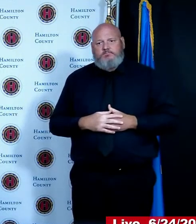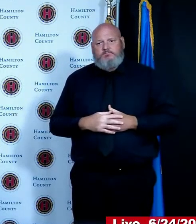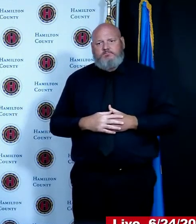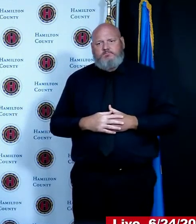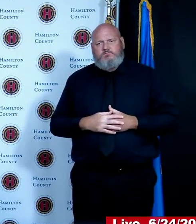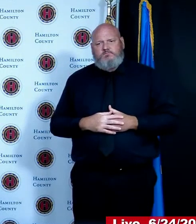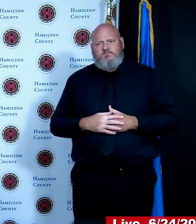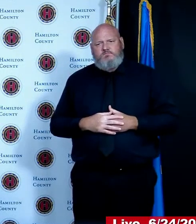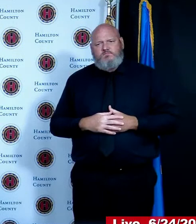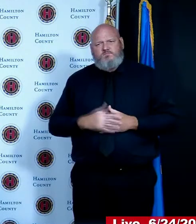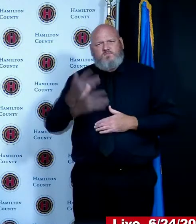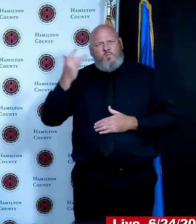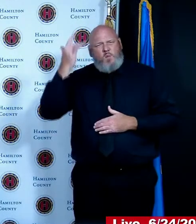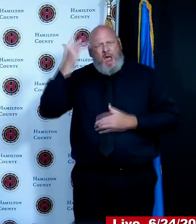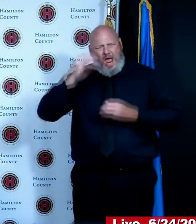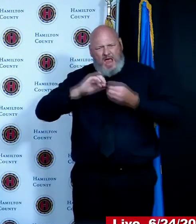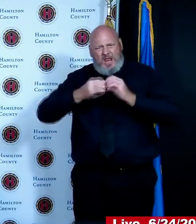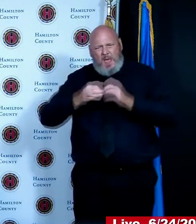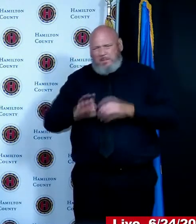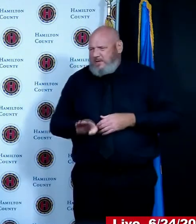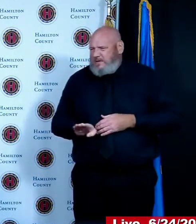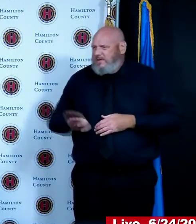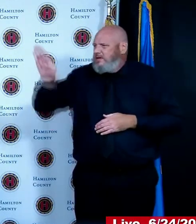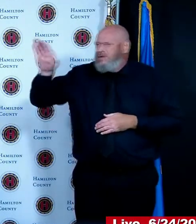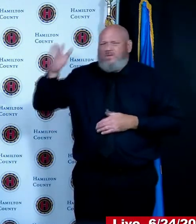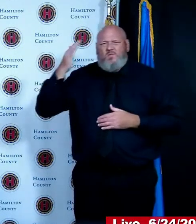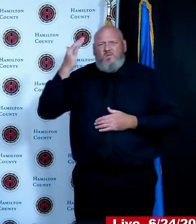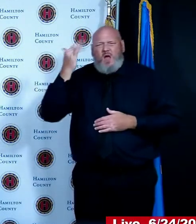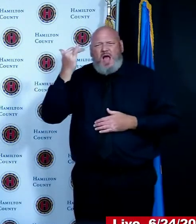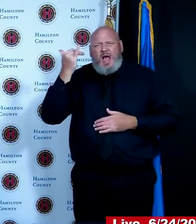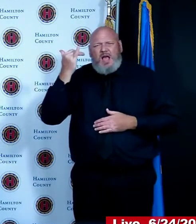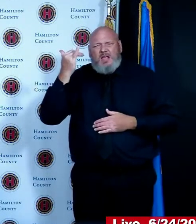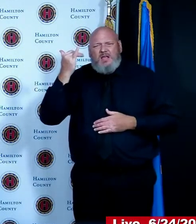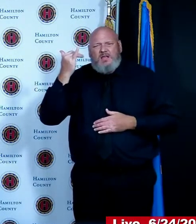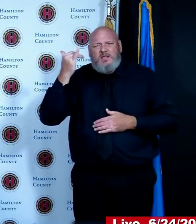part of the reason is that testing has become more available in Hamilton County